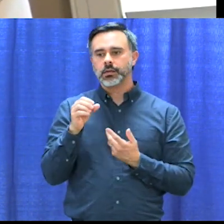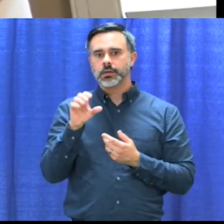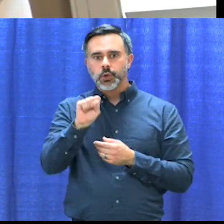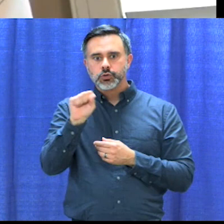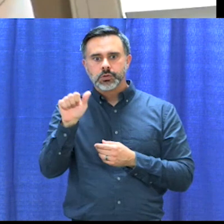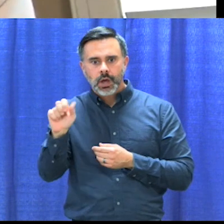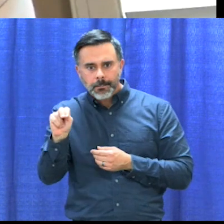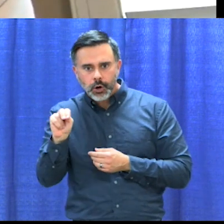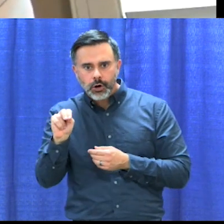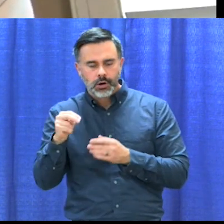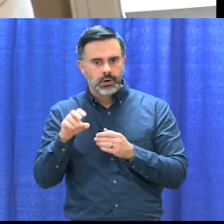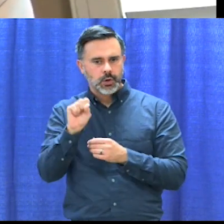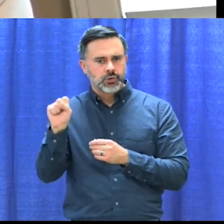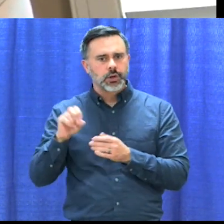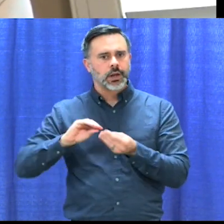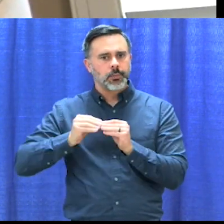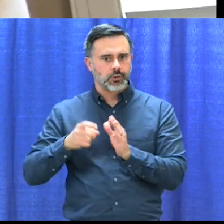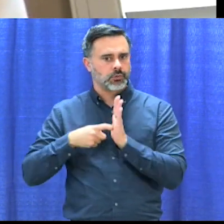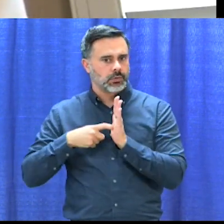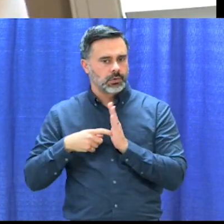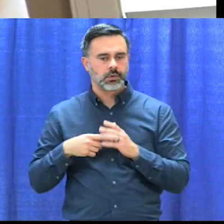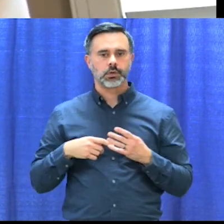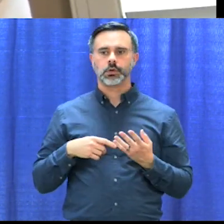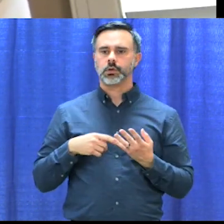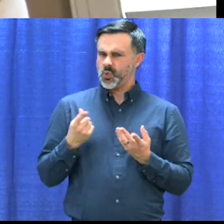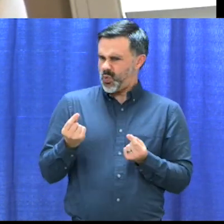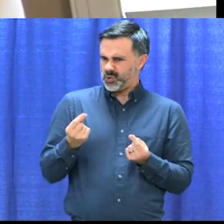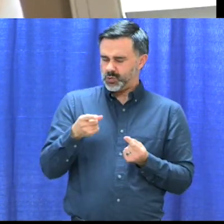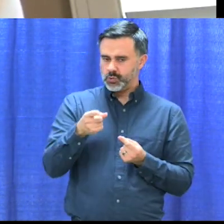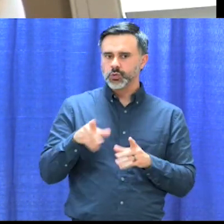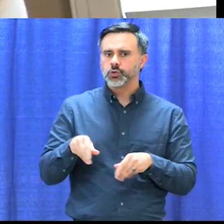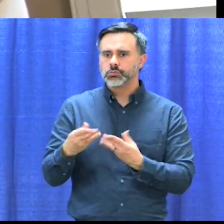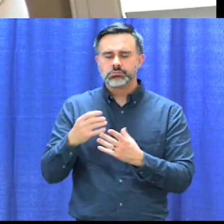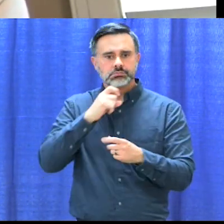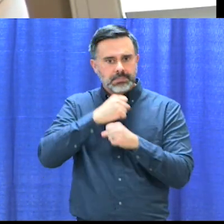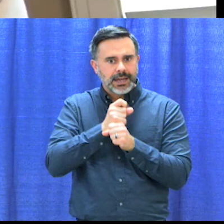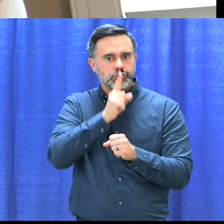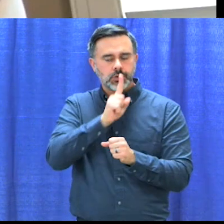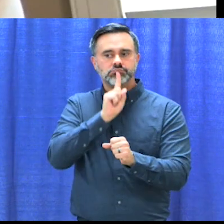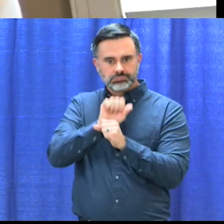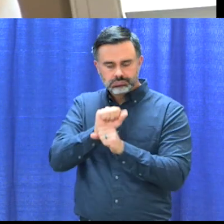What will your company do to ensure that offers made to low-income we will not include any